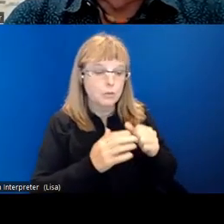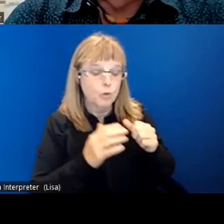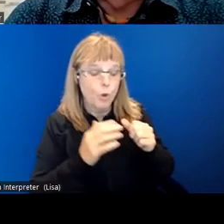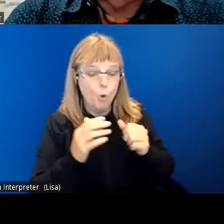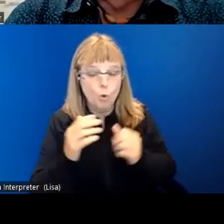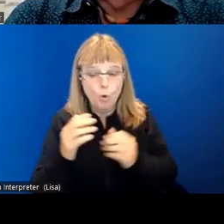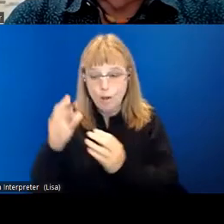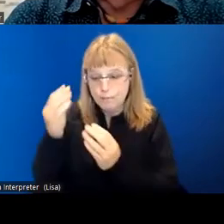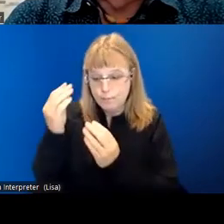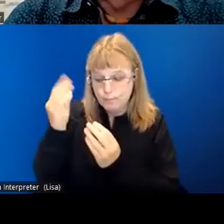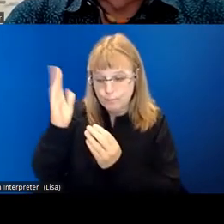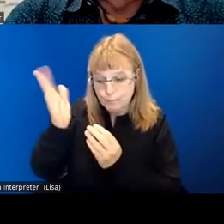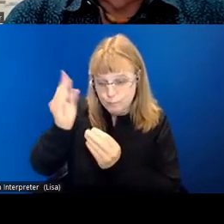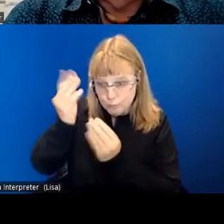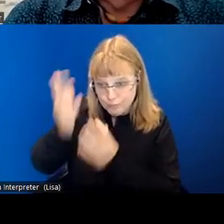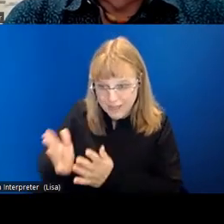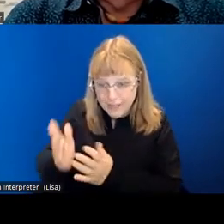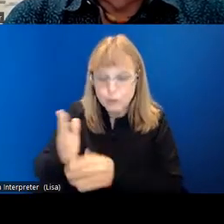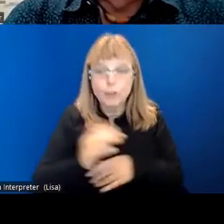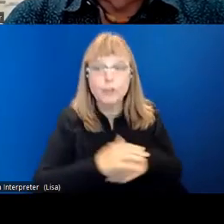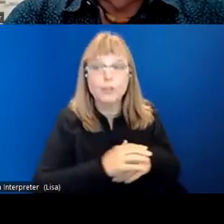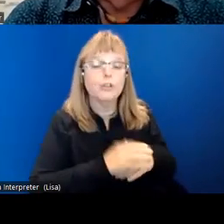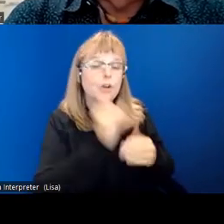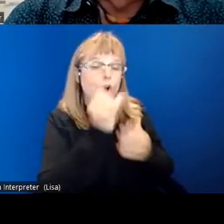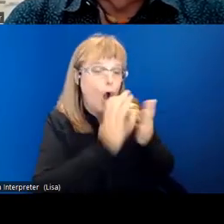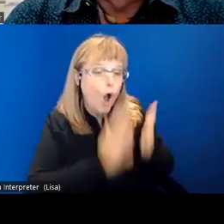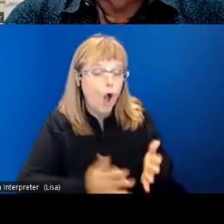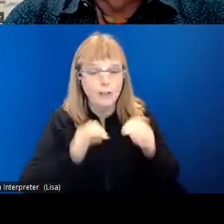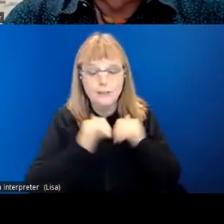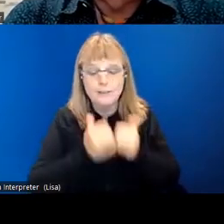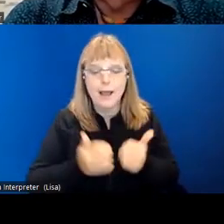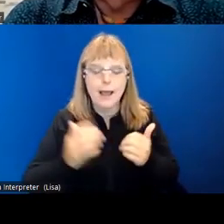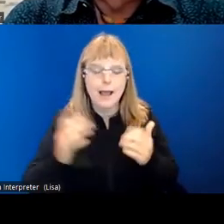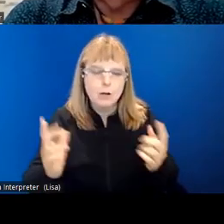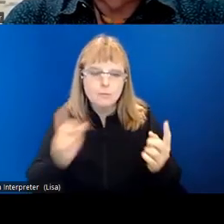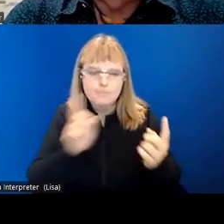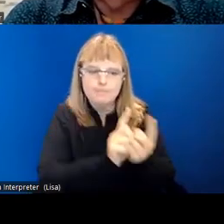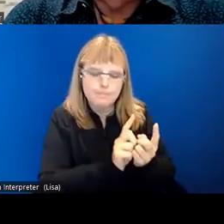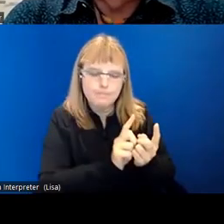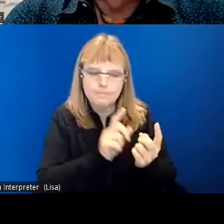any thoughts on like how do you approach presenters and start to build that relationship?